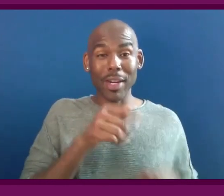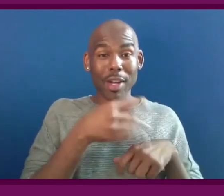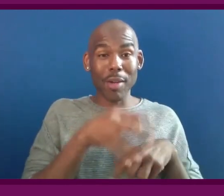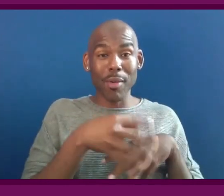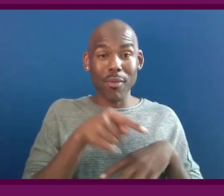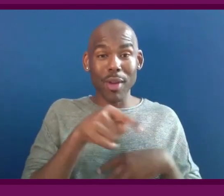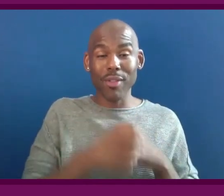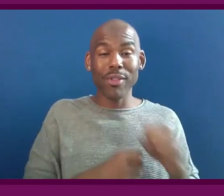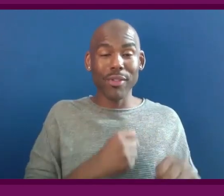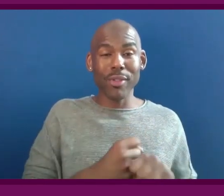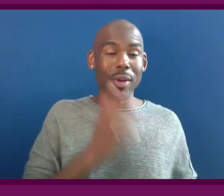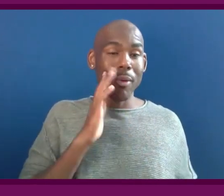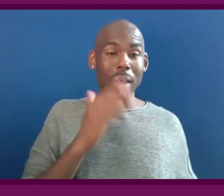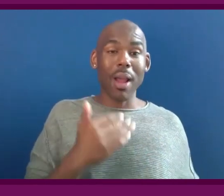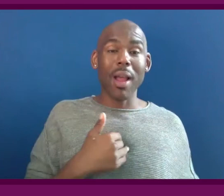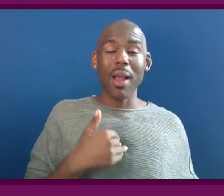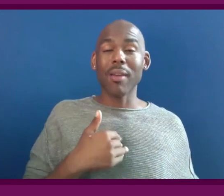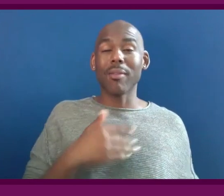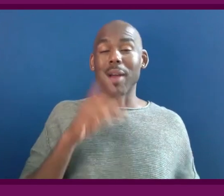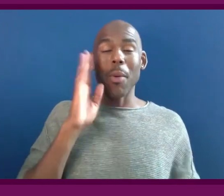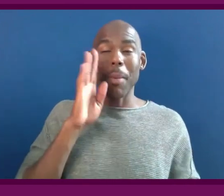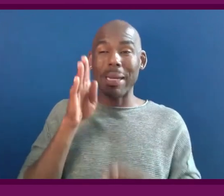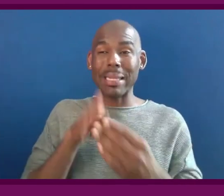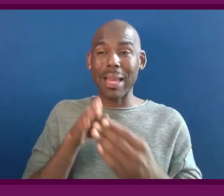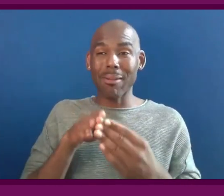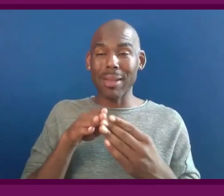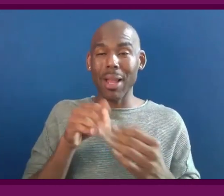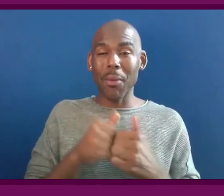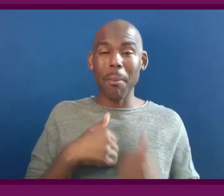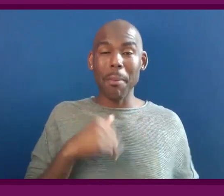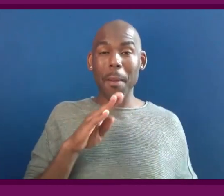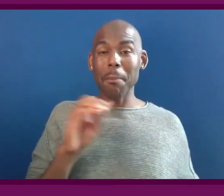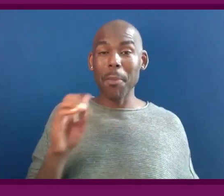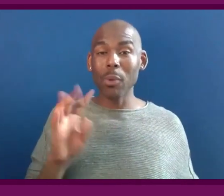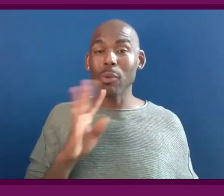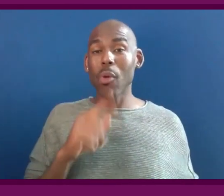I would be downtown with my booth and talking about multiple sclerosis in the community